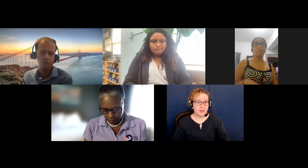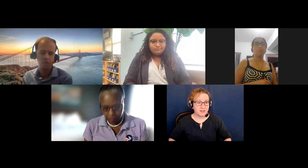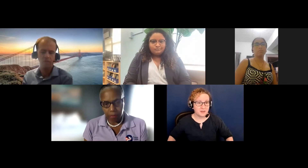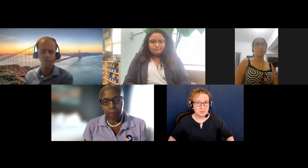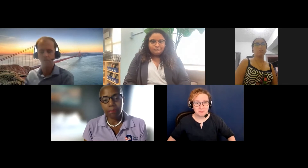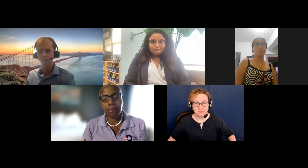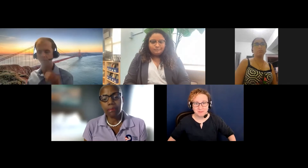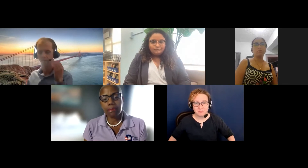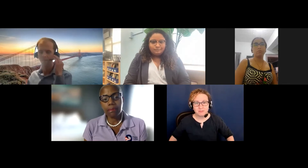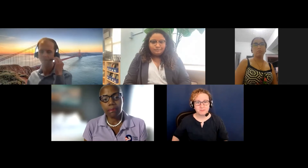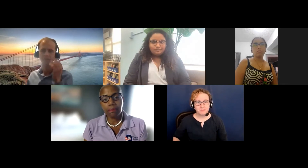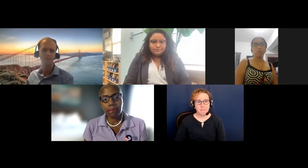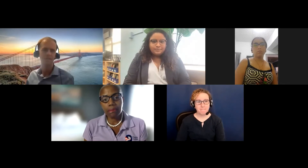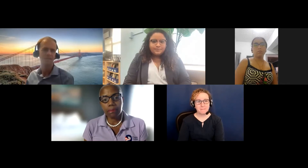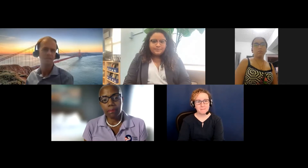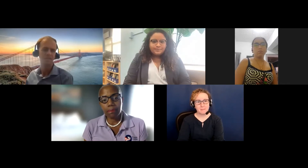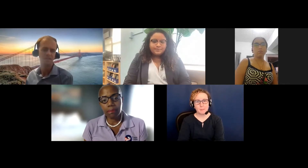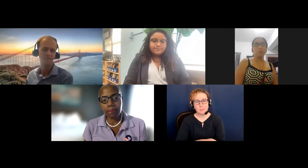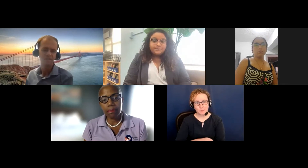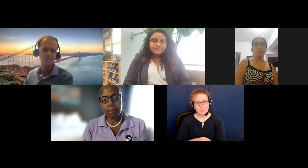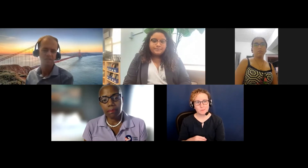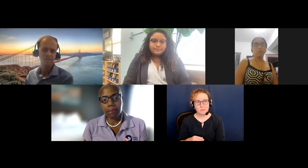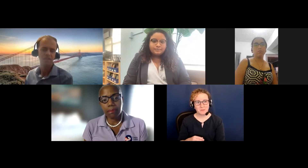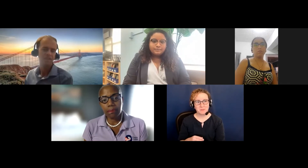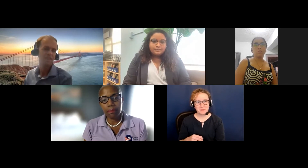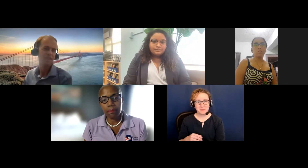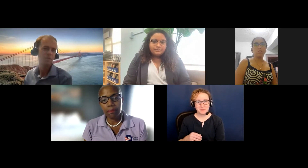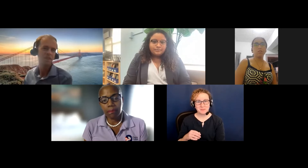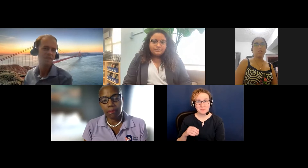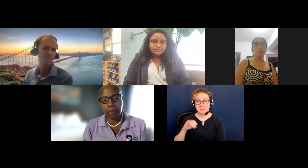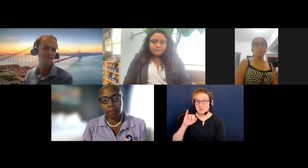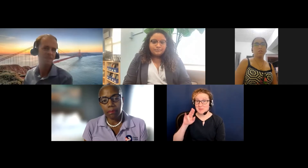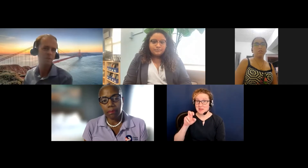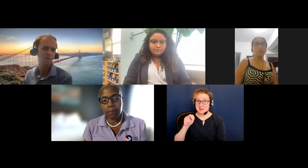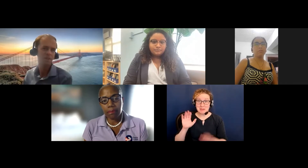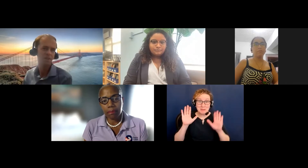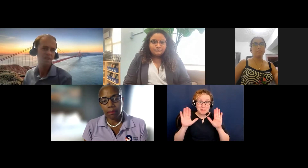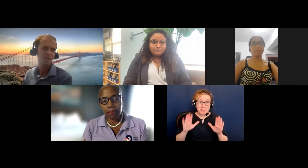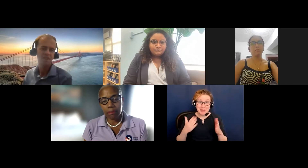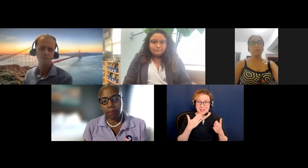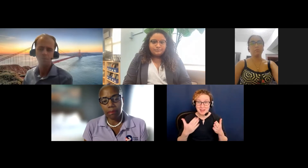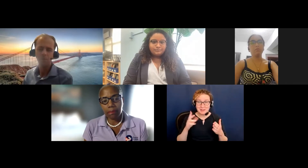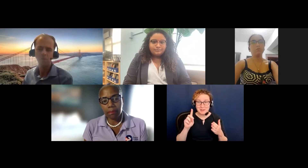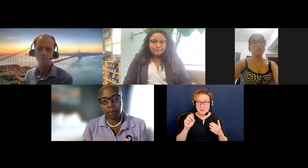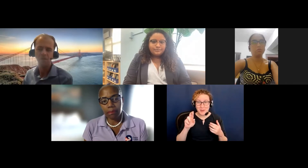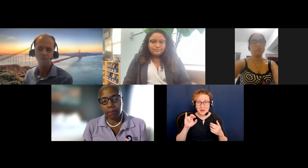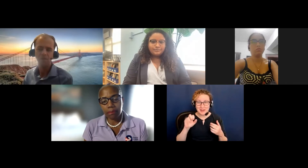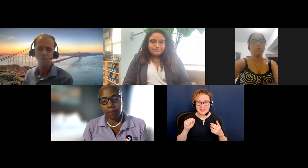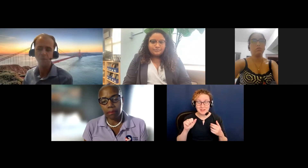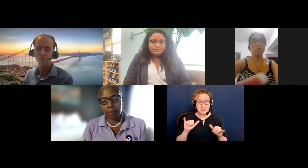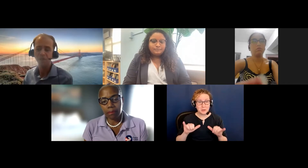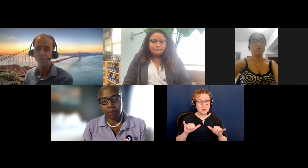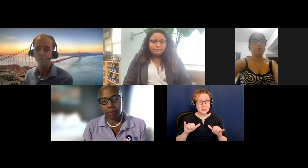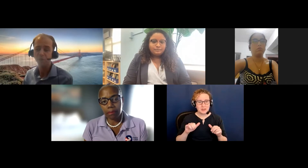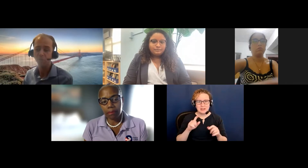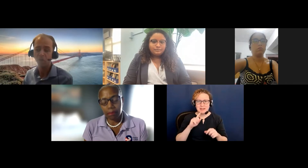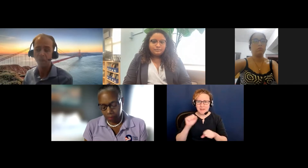That is great. Thank you, Doris. When you go abroad,